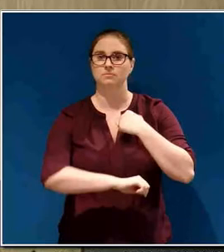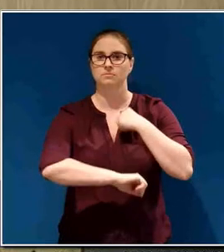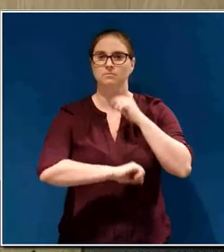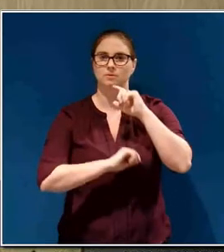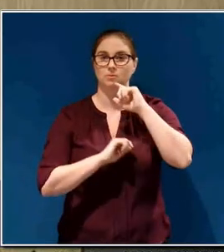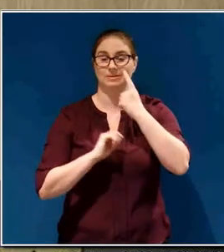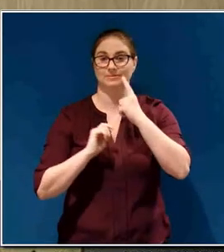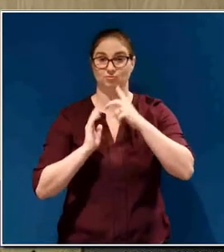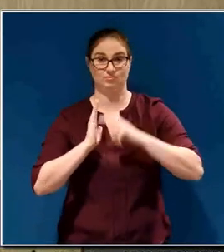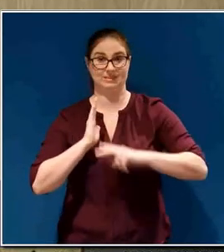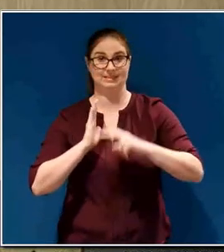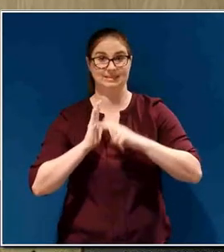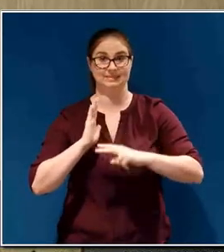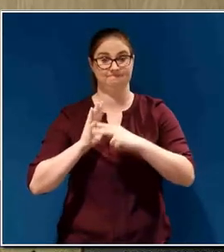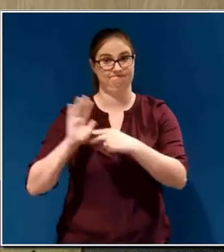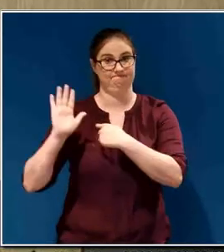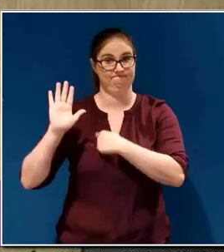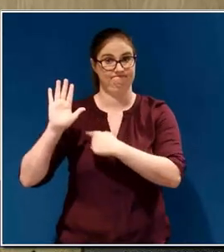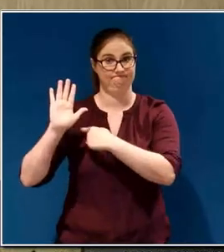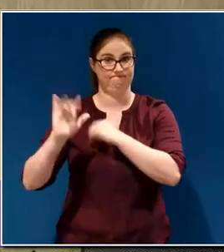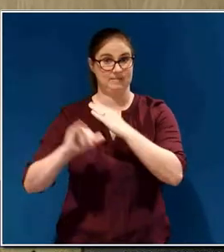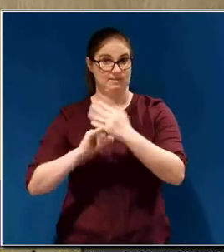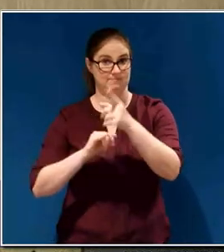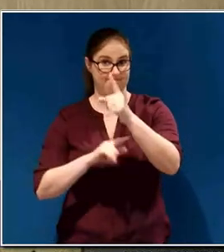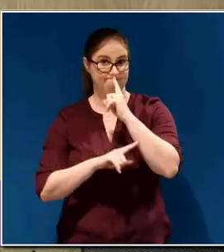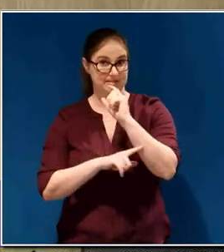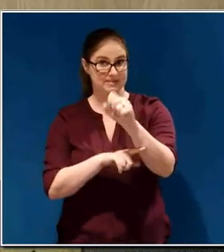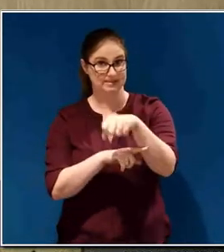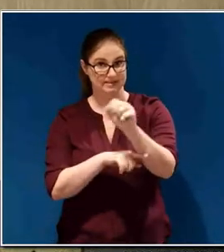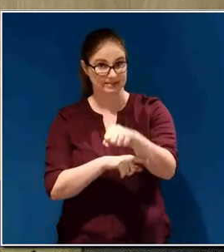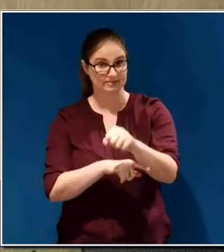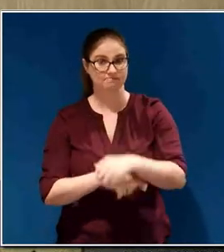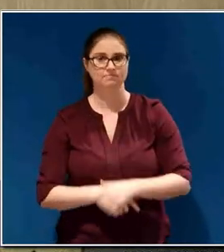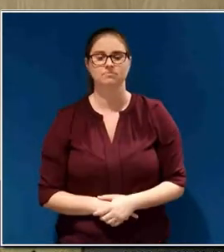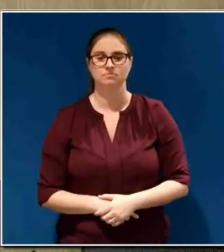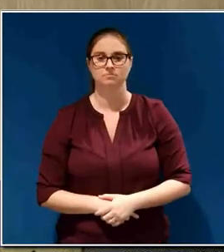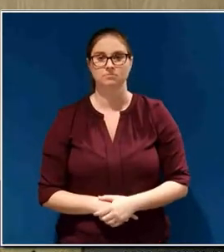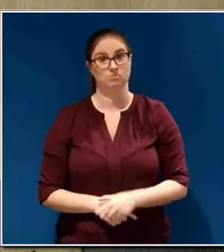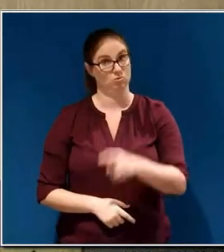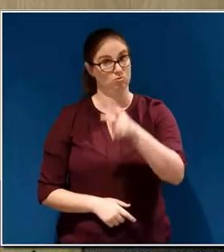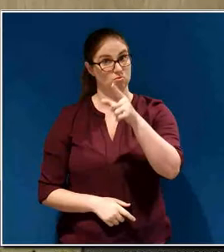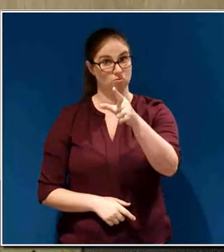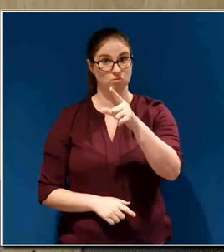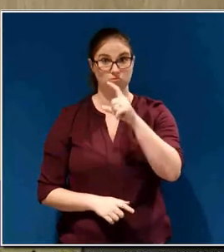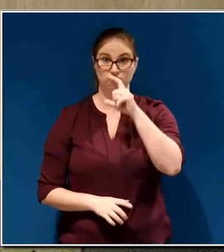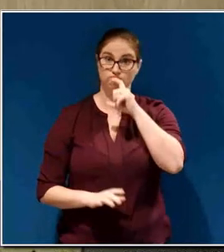Do you solemnly and sincerely declare and affirm that the evidence you shall give will be the truth,